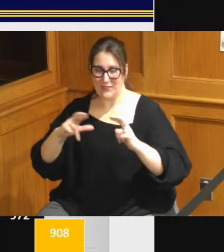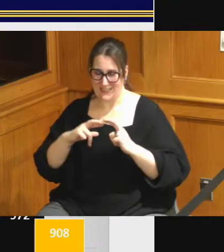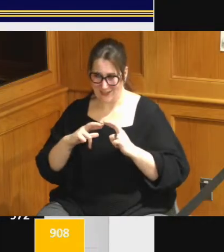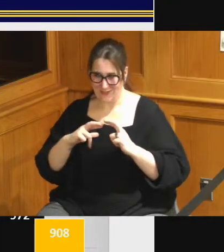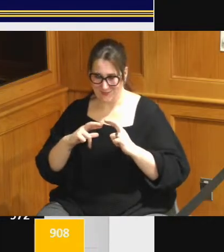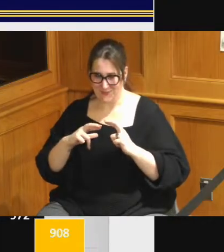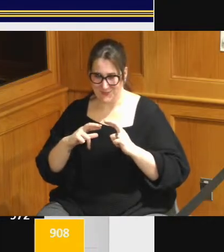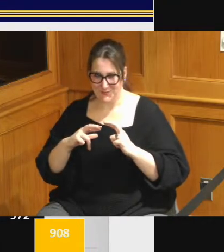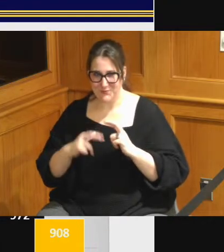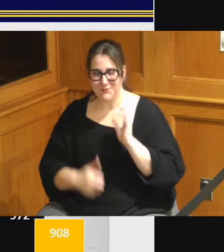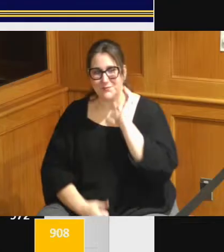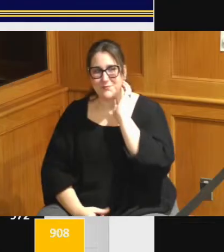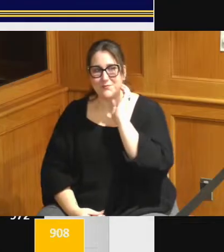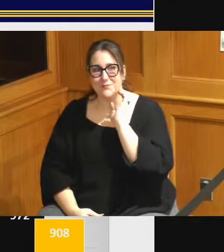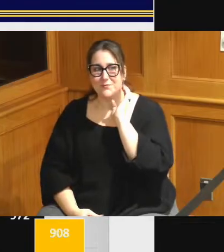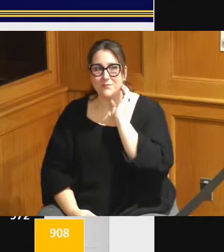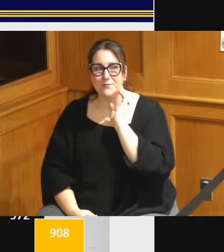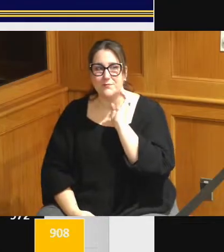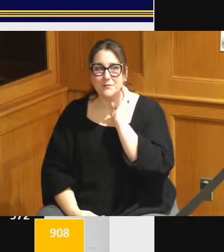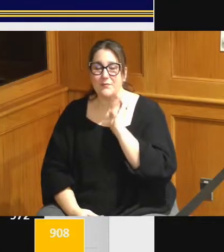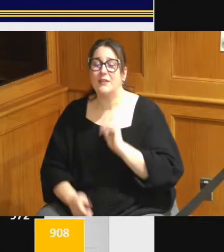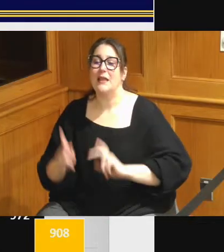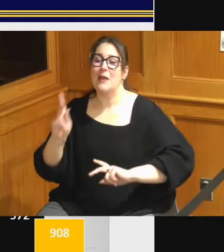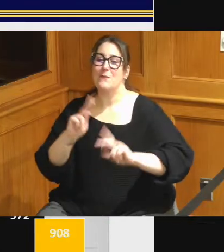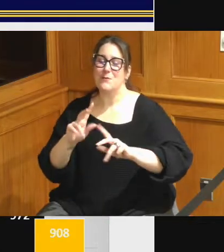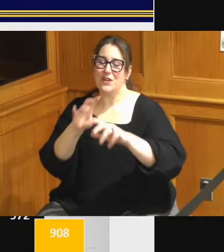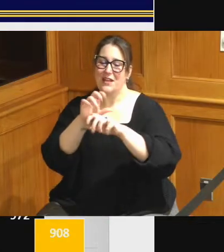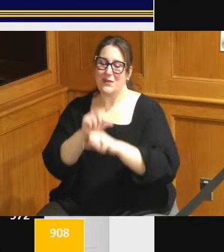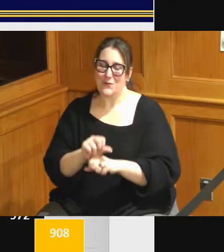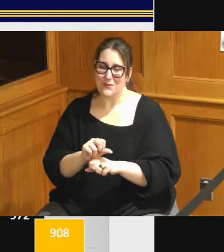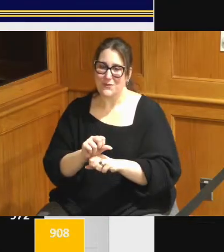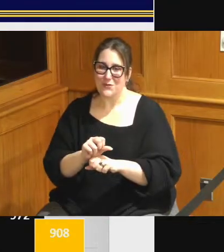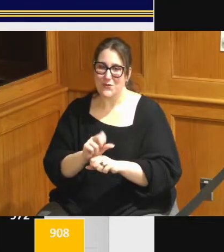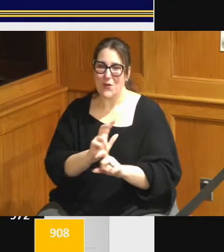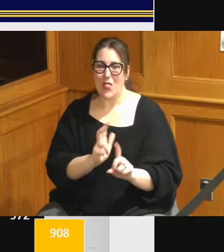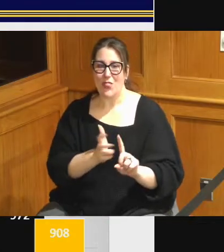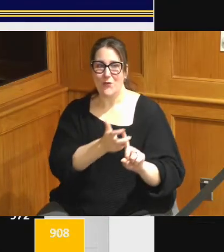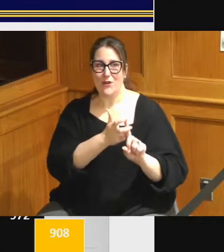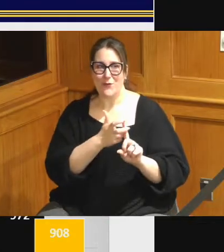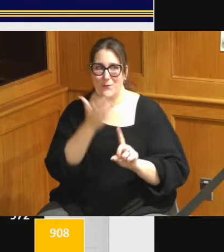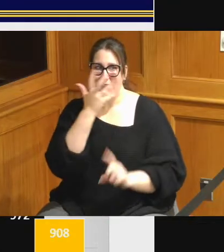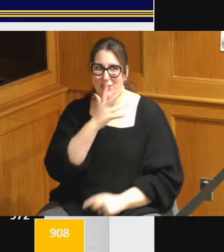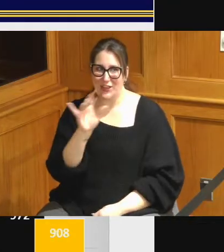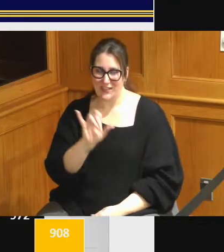people were still kind of getting used to what our our recruitment edge looked like and so forth and